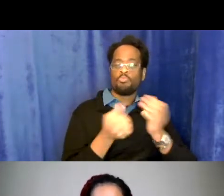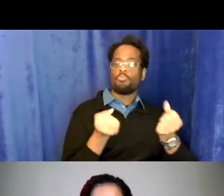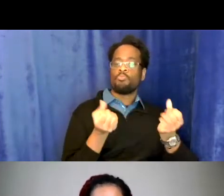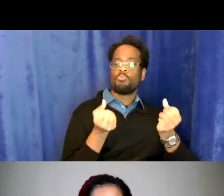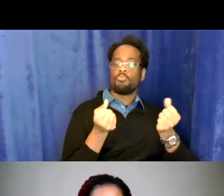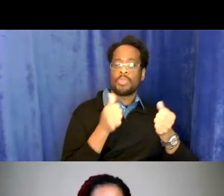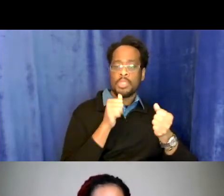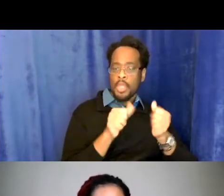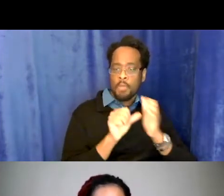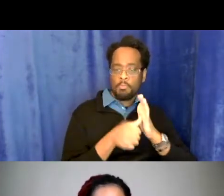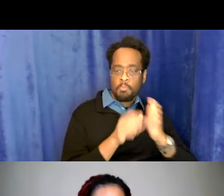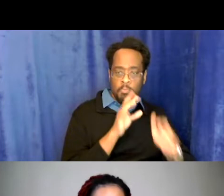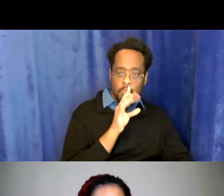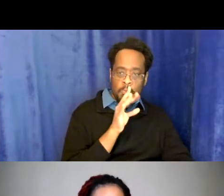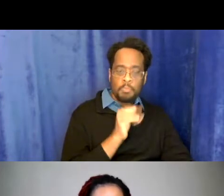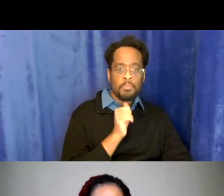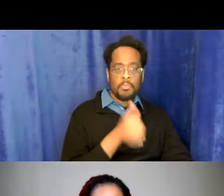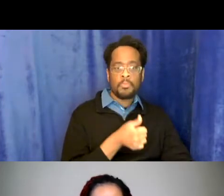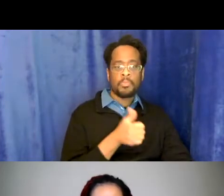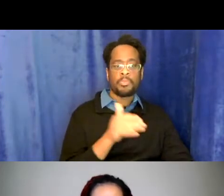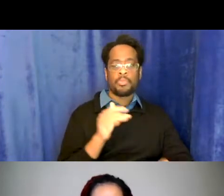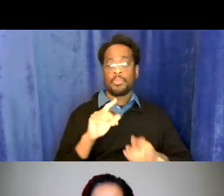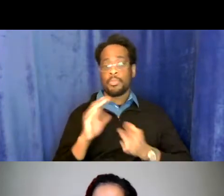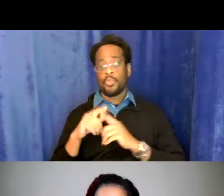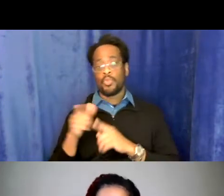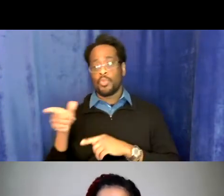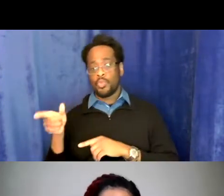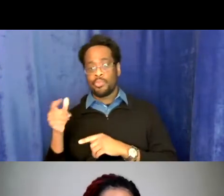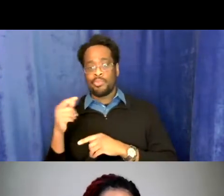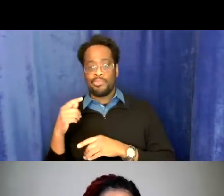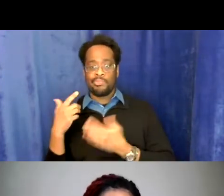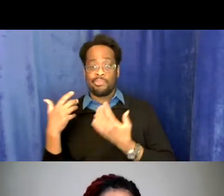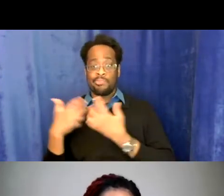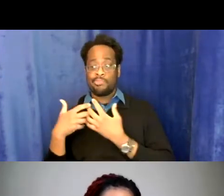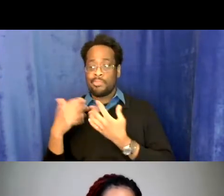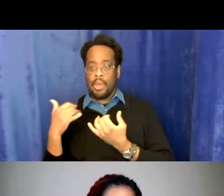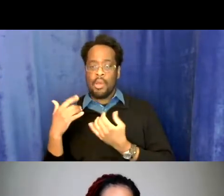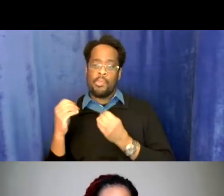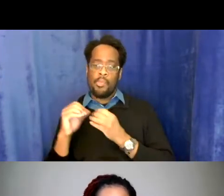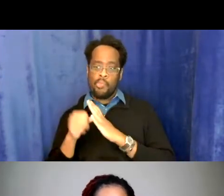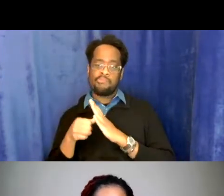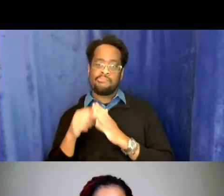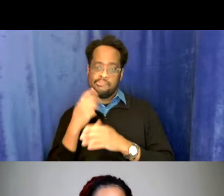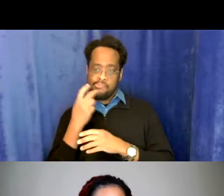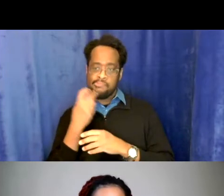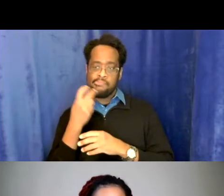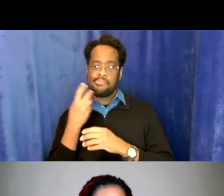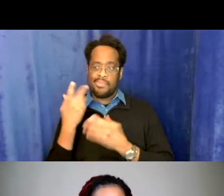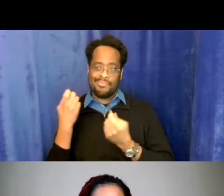steady or if it's used if you are not using your voice to express as well as using the sign